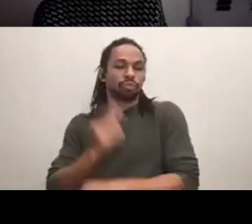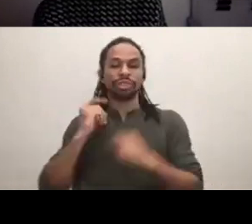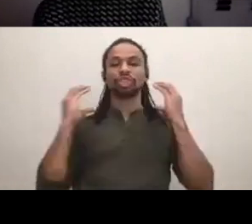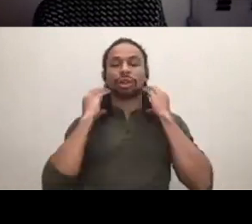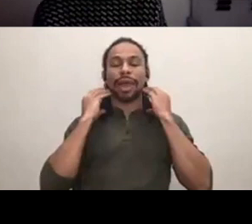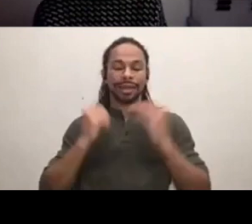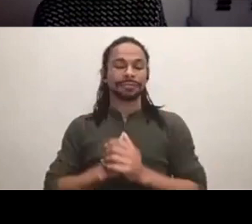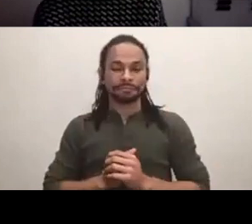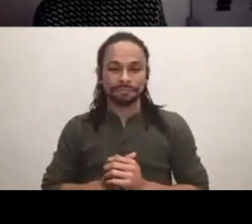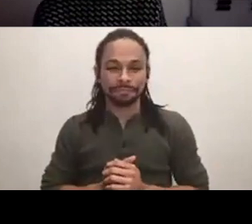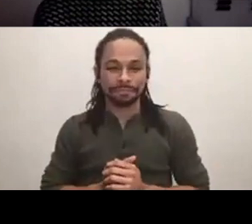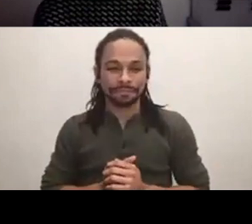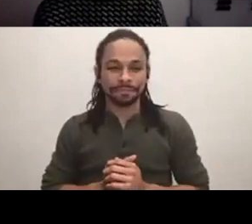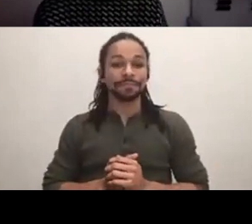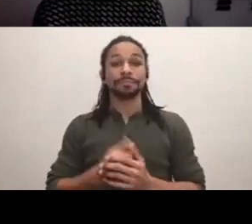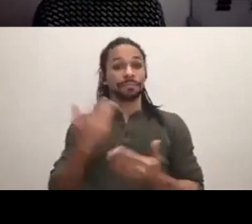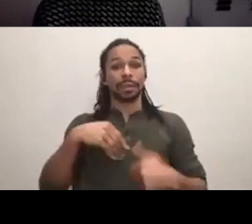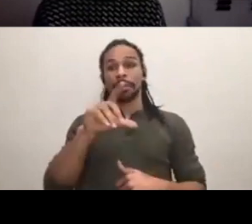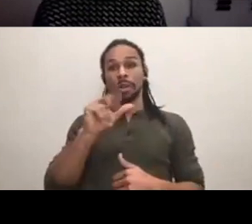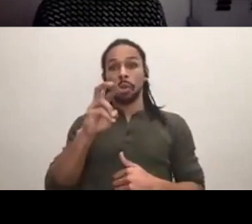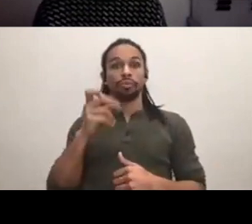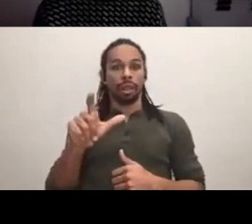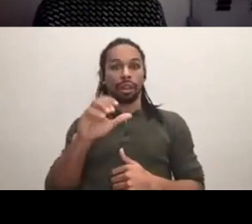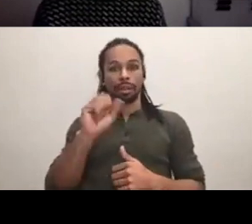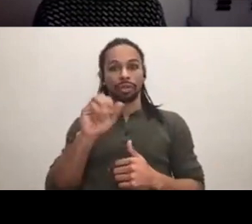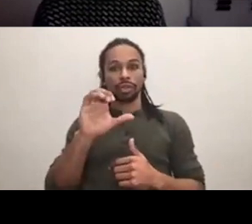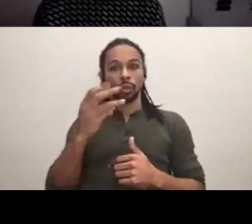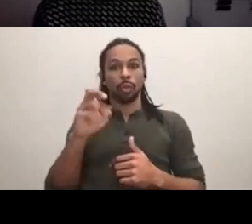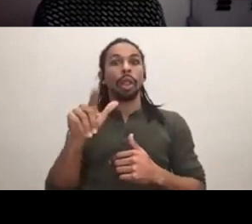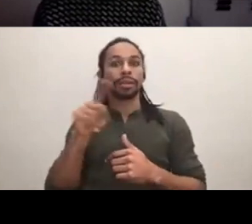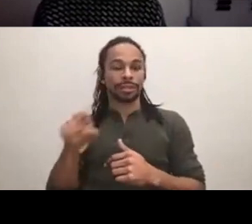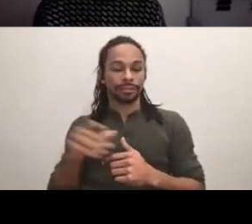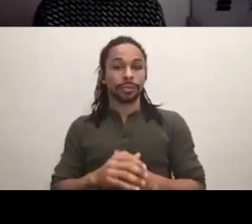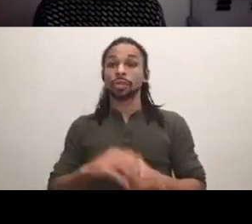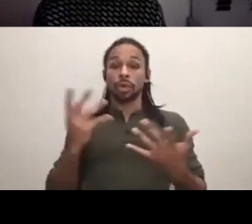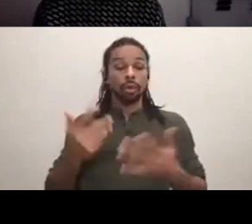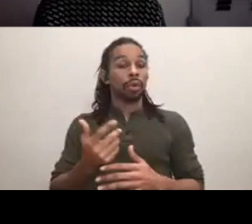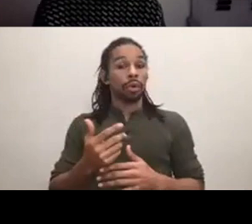going upwards and downwards. A new sound is introduced, deeper, and not as sharp as the